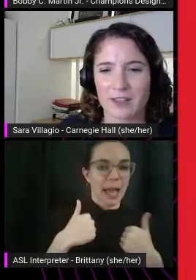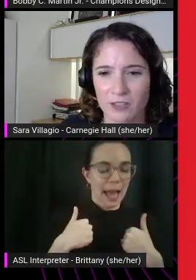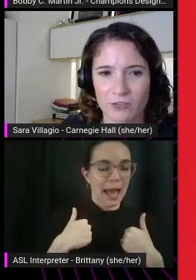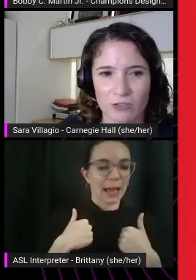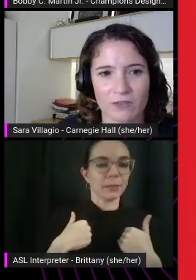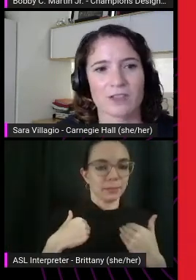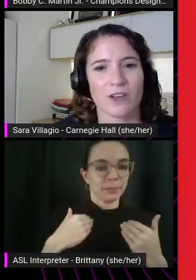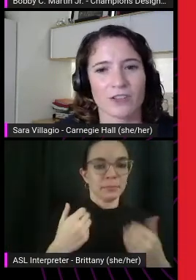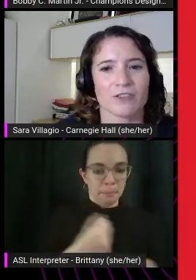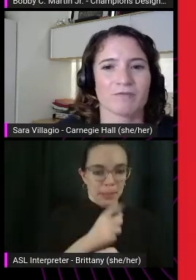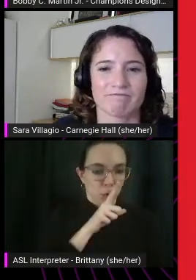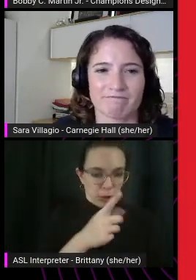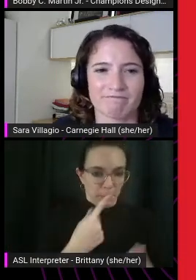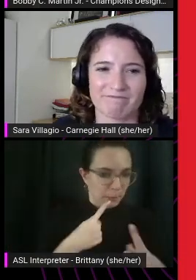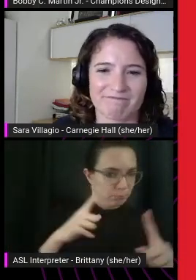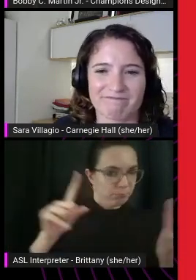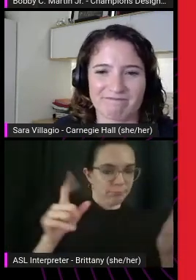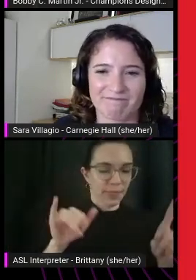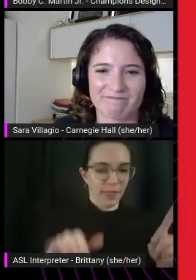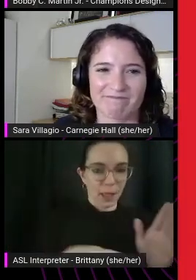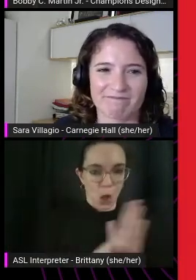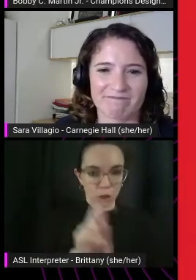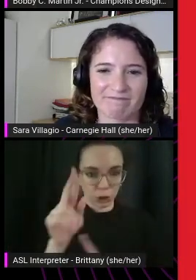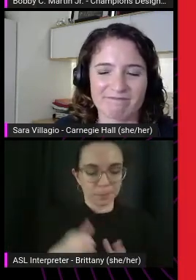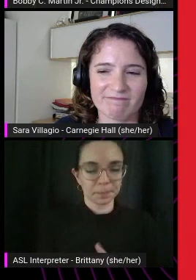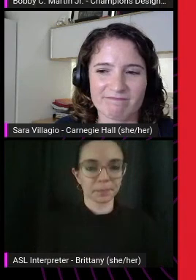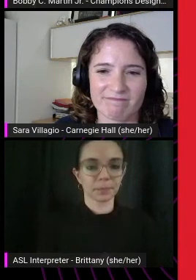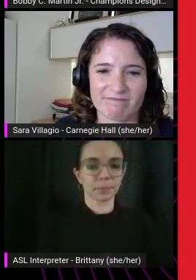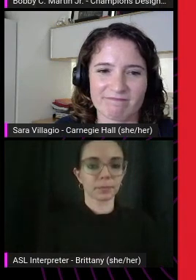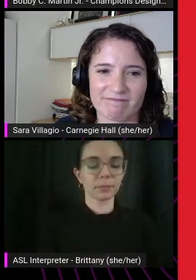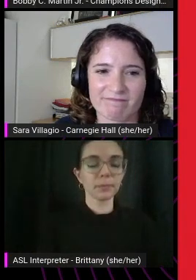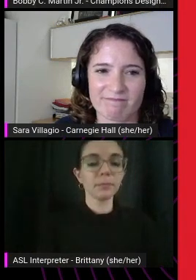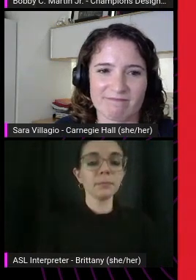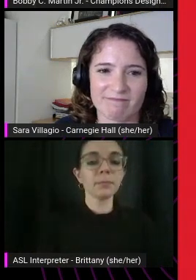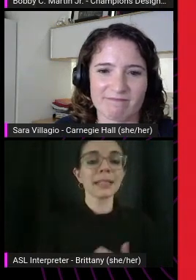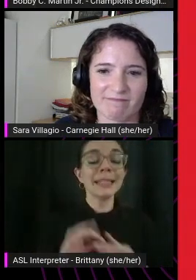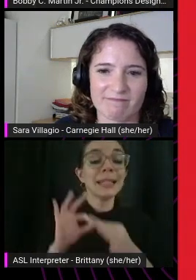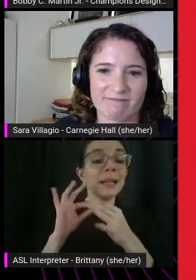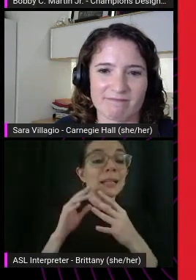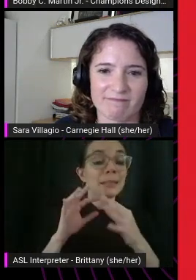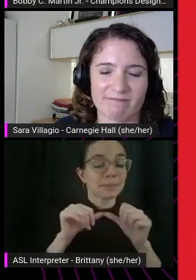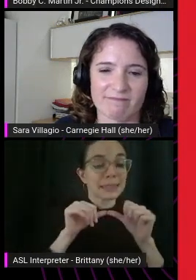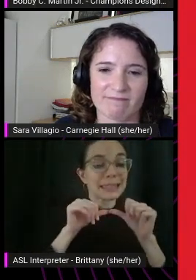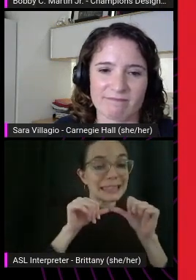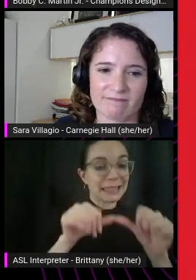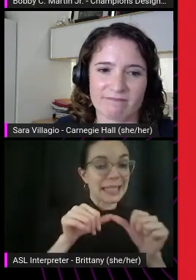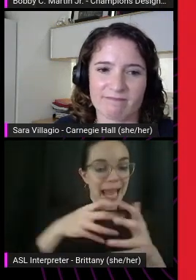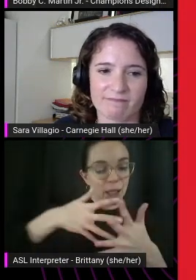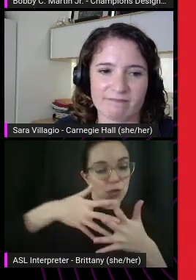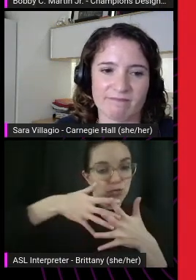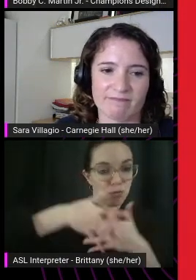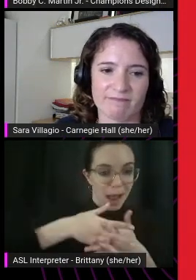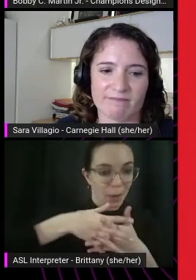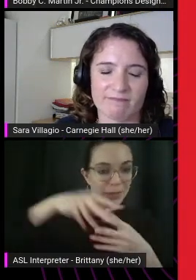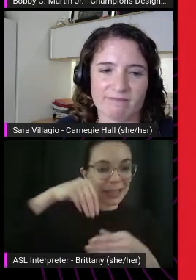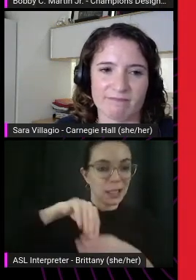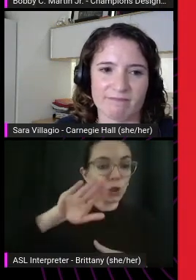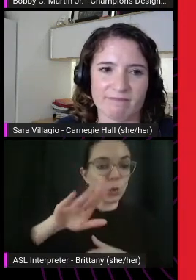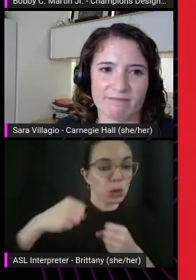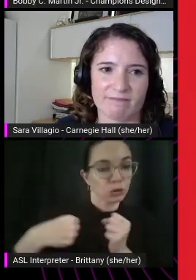the execution of this launch. Stay grounded in the strategy. Use that strategy as your framework